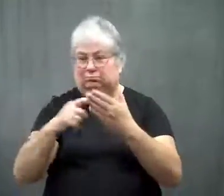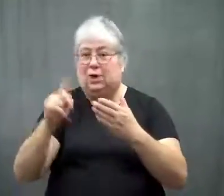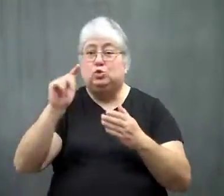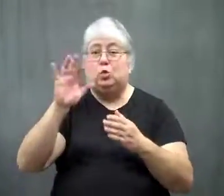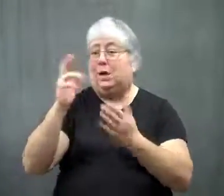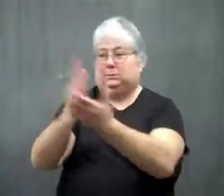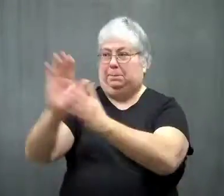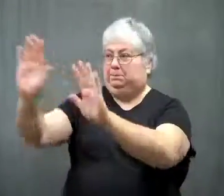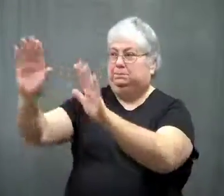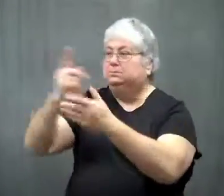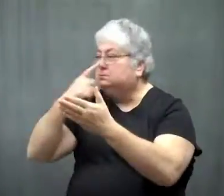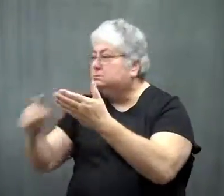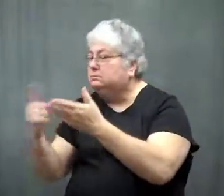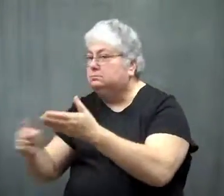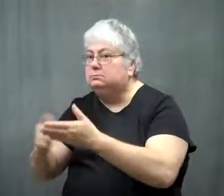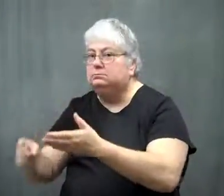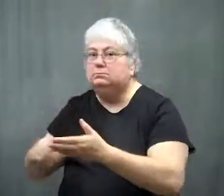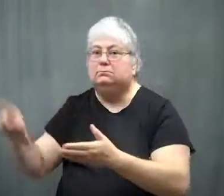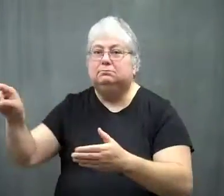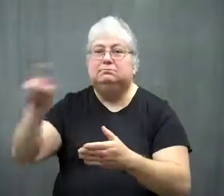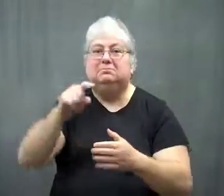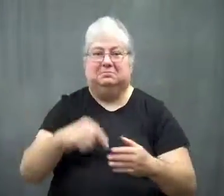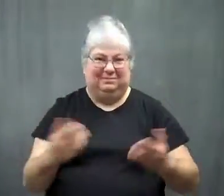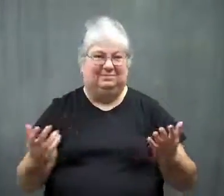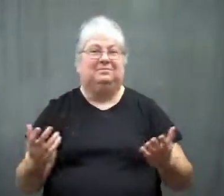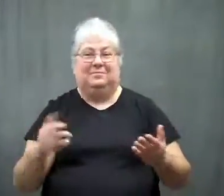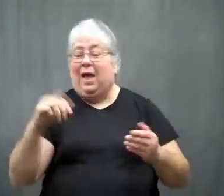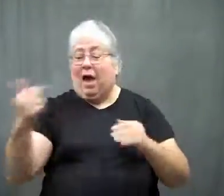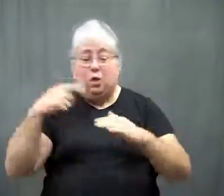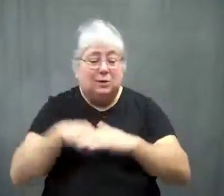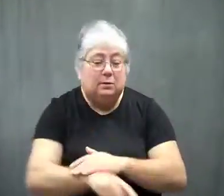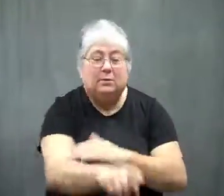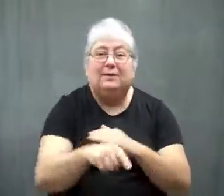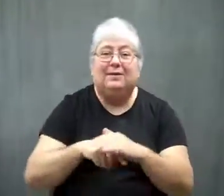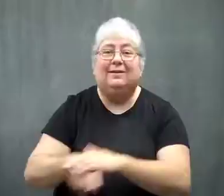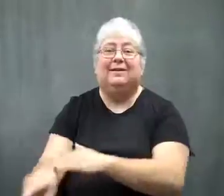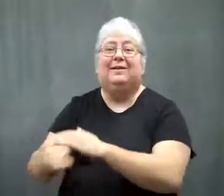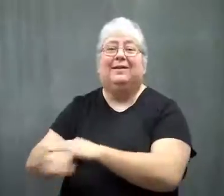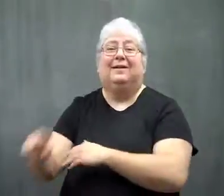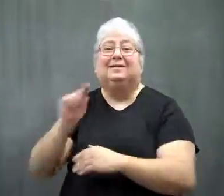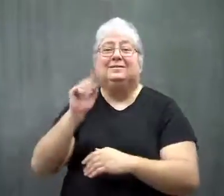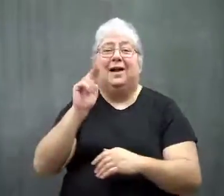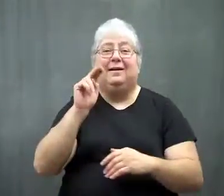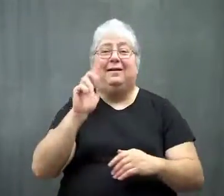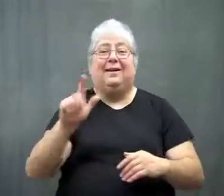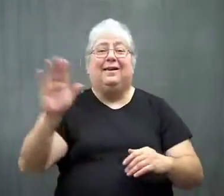Trucks crossing it were stopped and inspected.